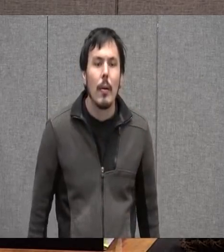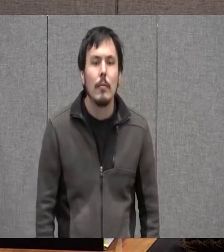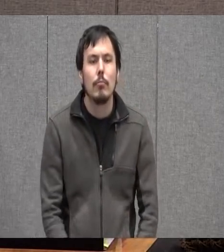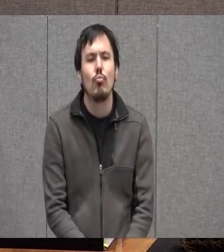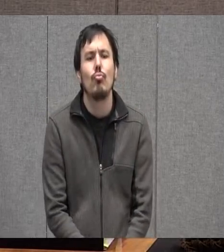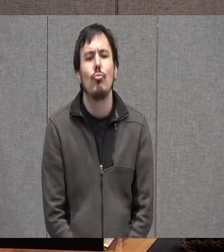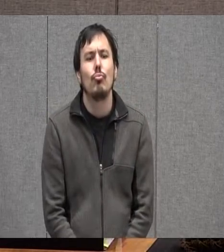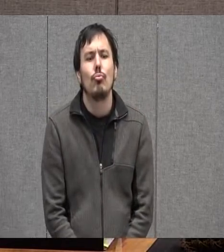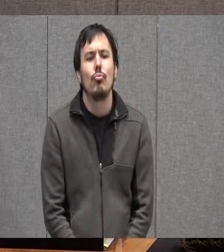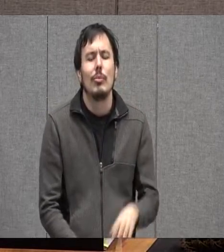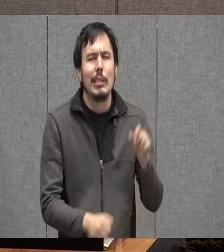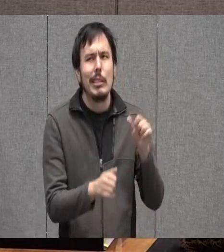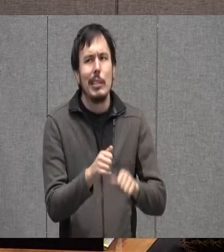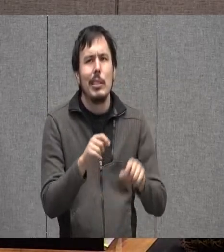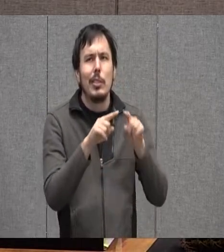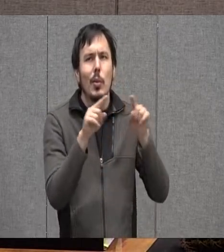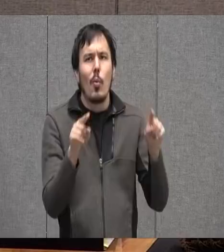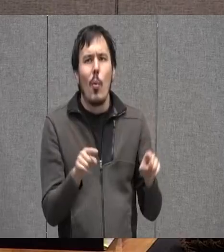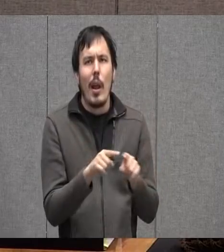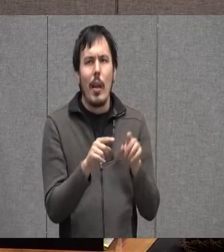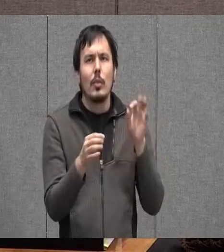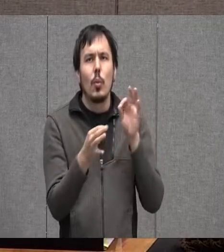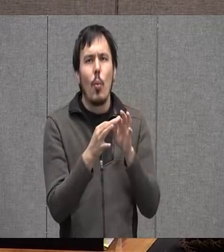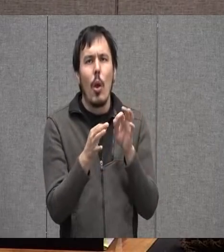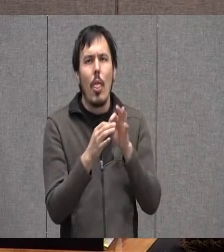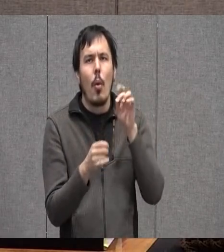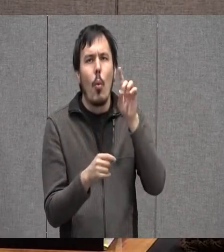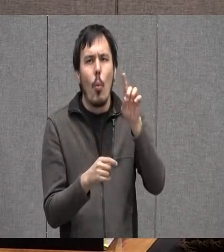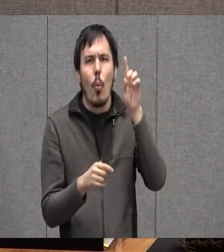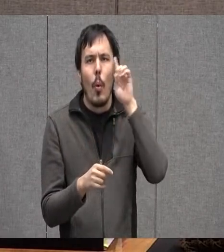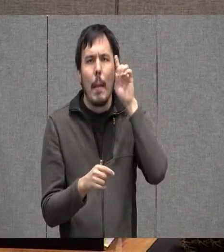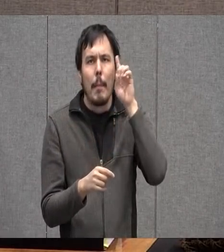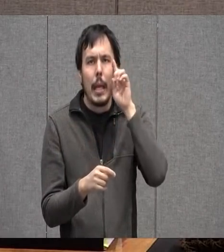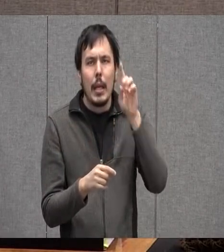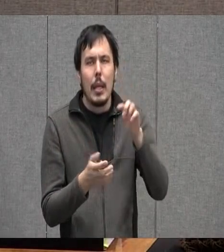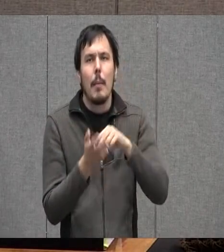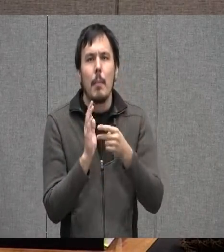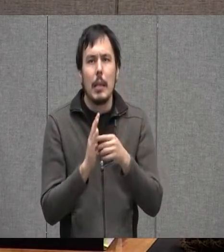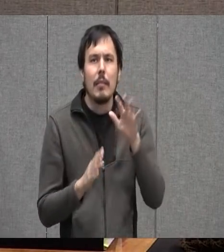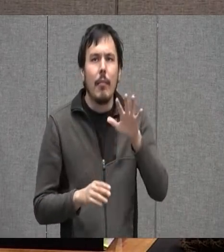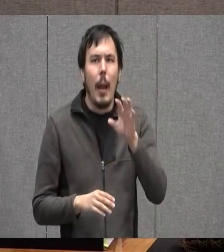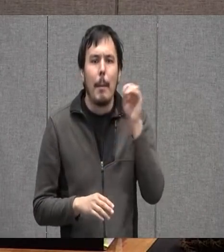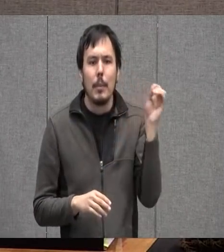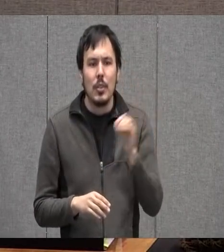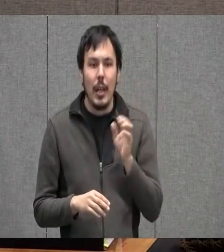Well, if each square is worth one penny, then 5% of our dollar is worth